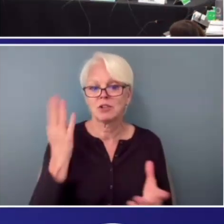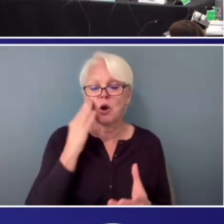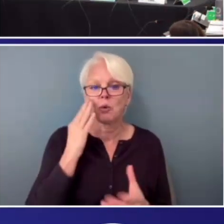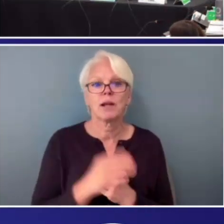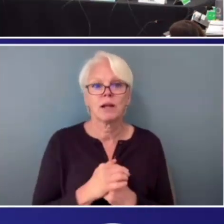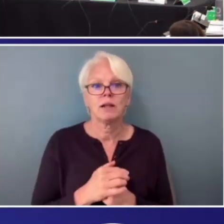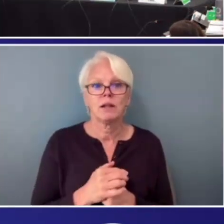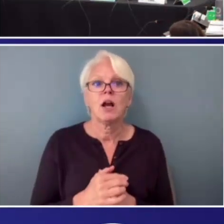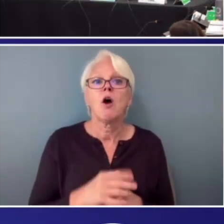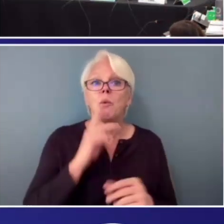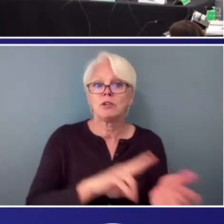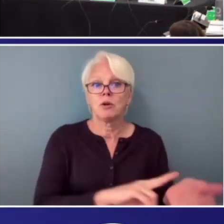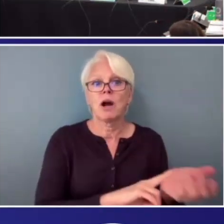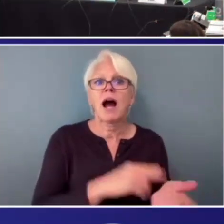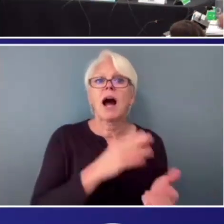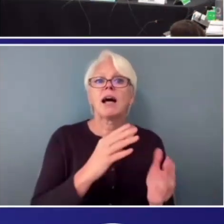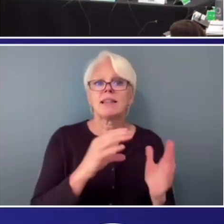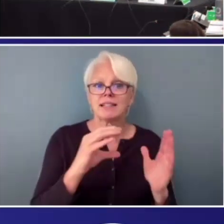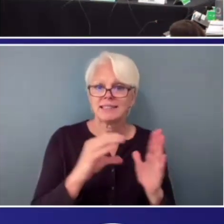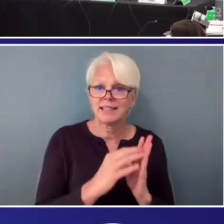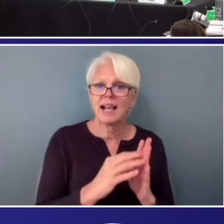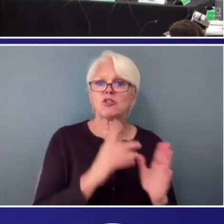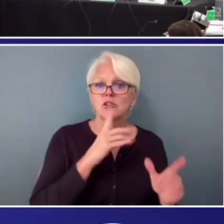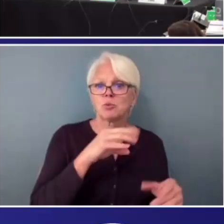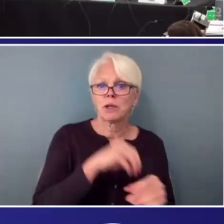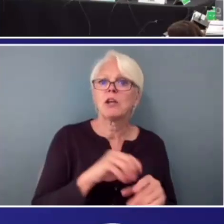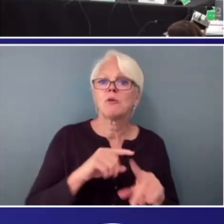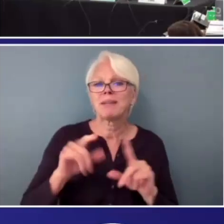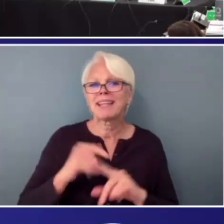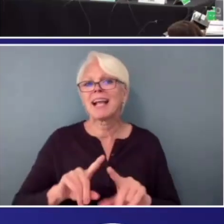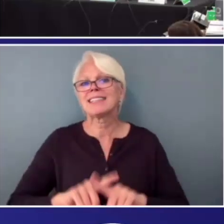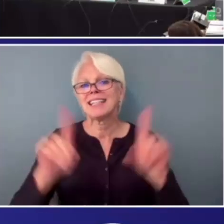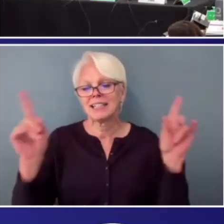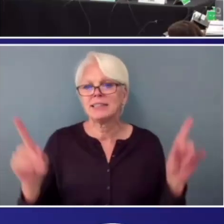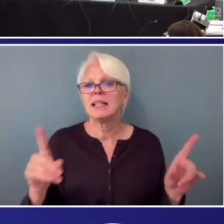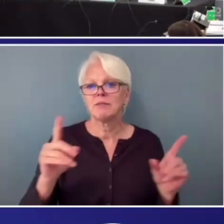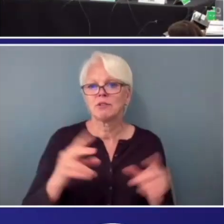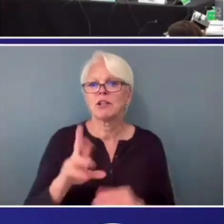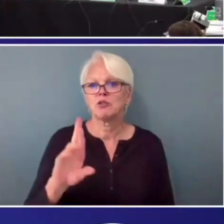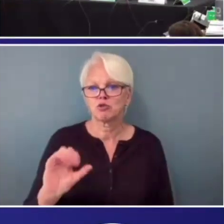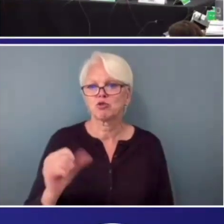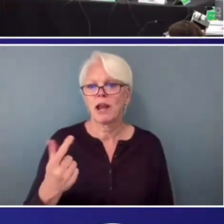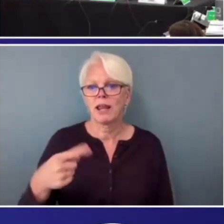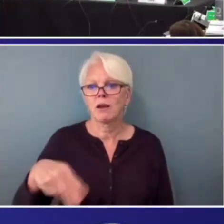sections for which we're in, but we do have that in a different regulatory provision. Jeff?